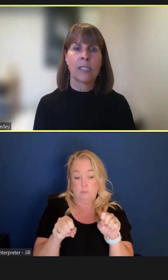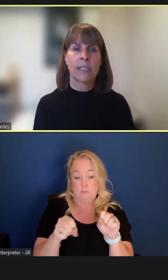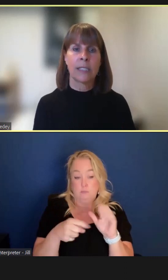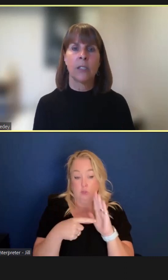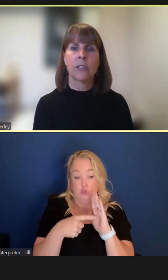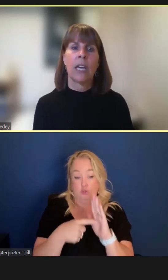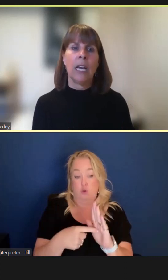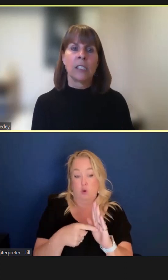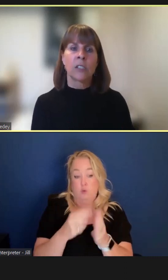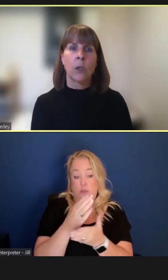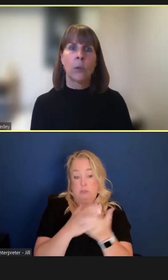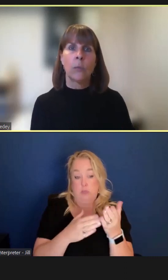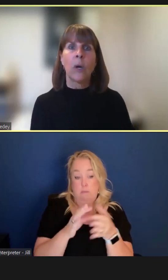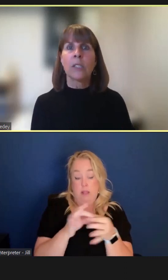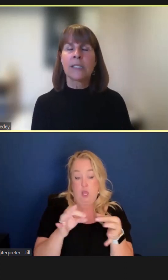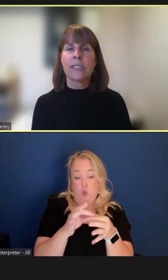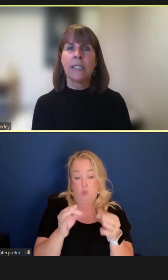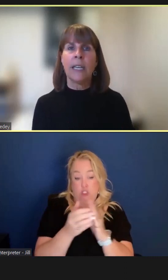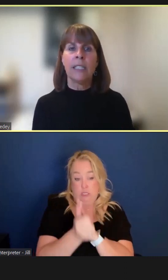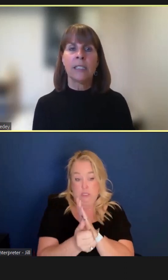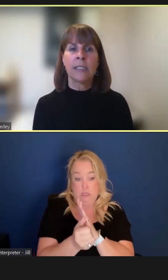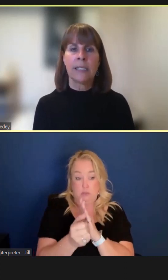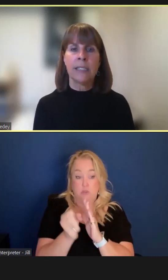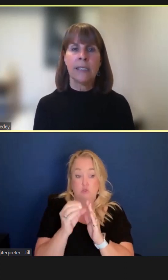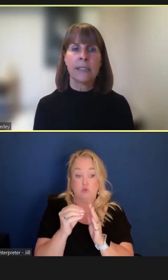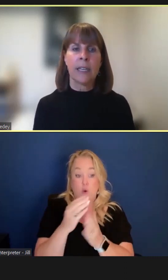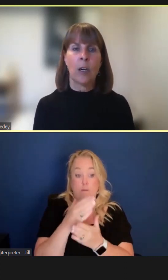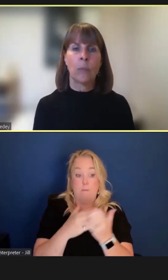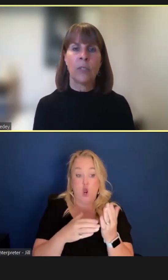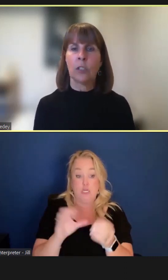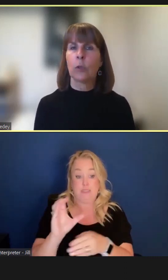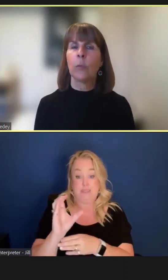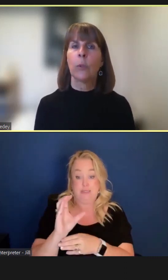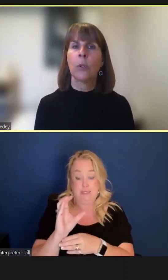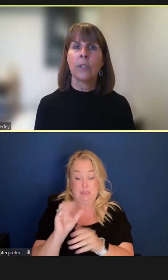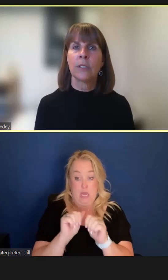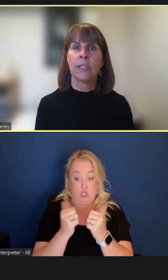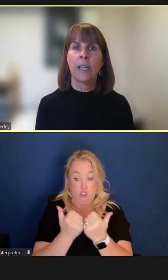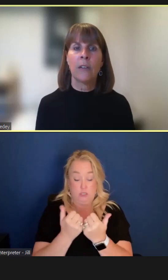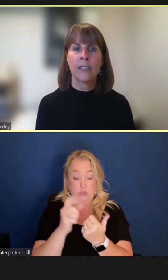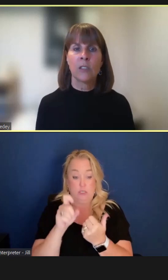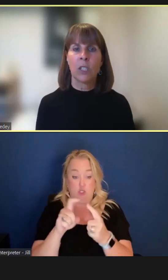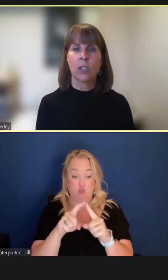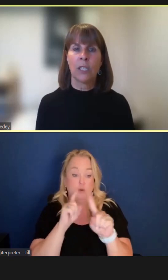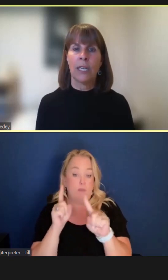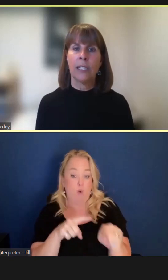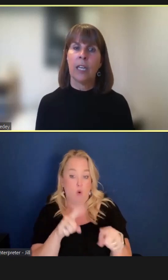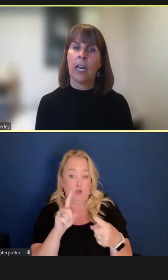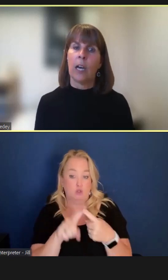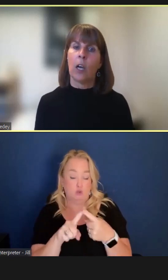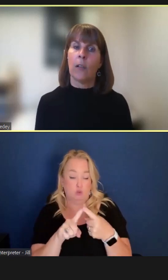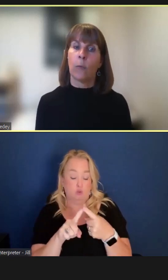skills so part C agencies um need to report to the office of special ed what